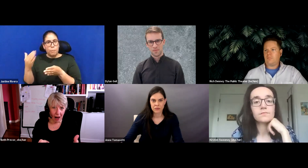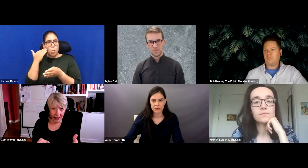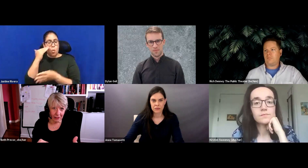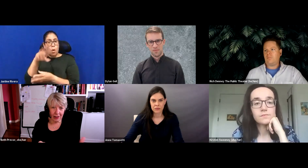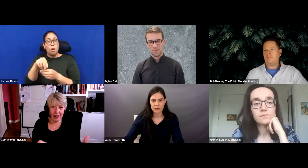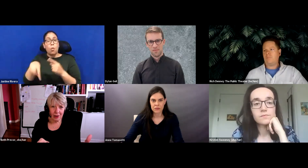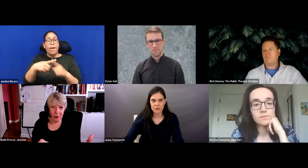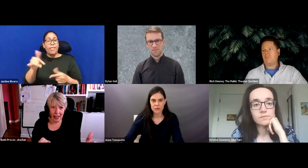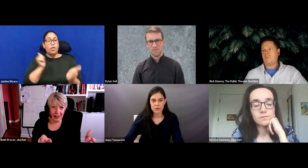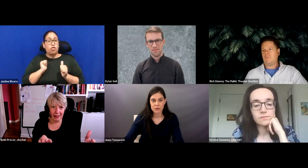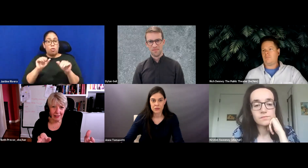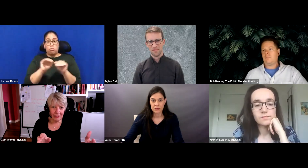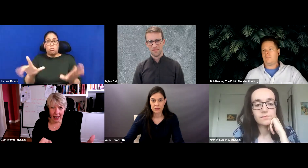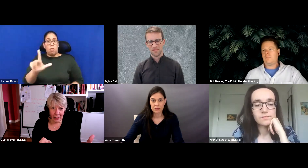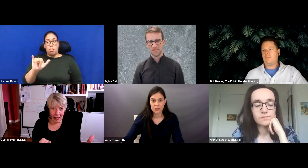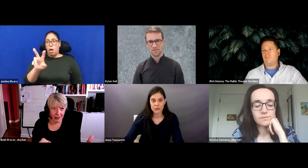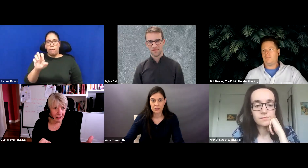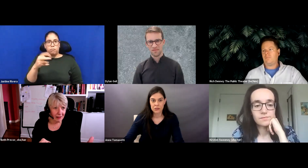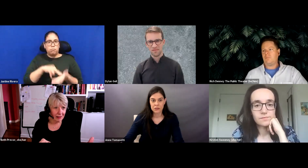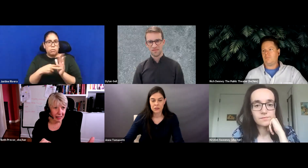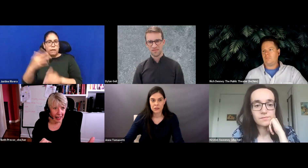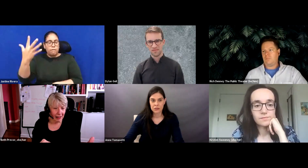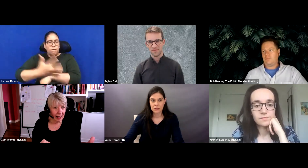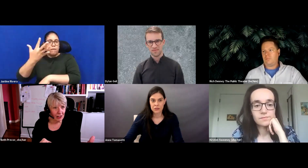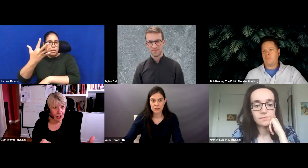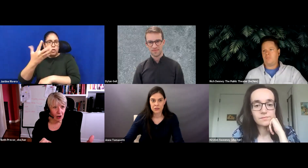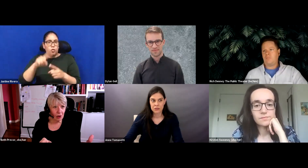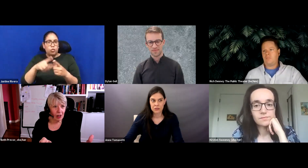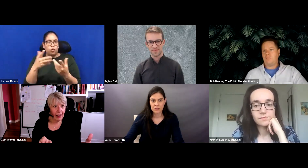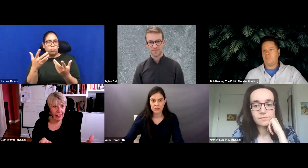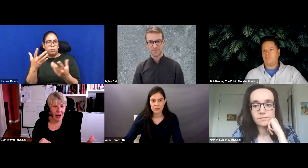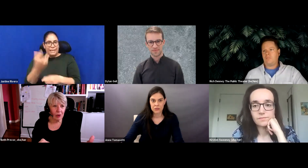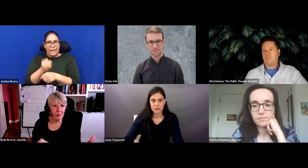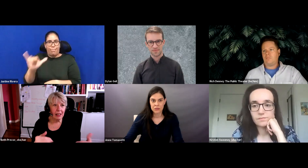live, we had like five days to get it, and so that was made